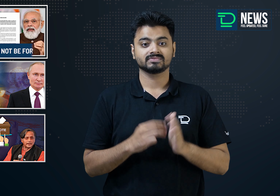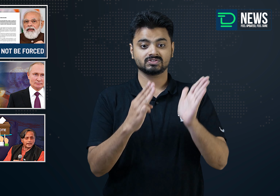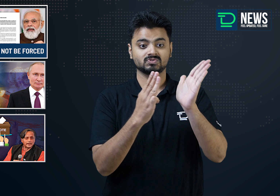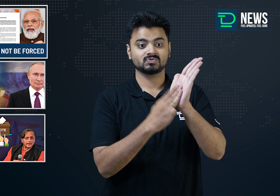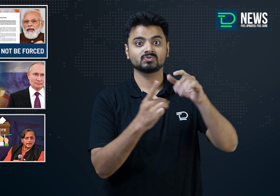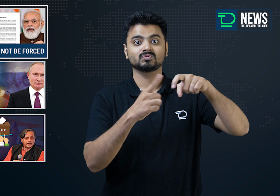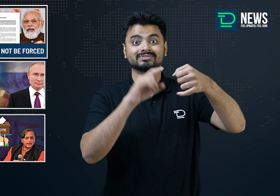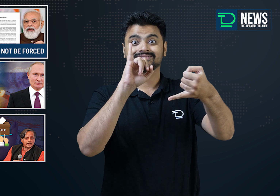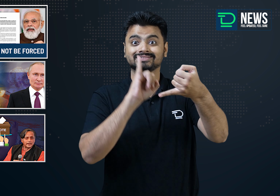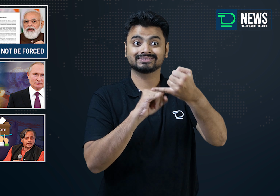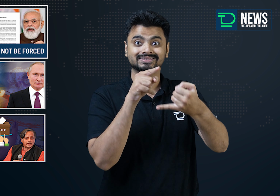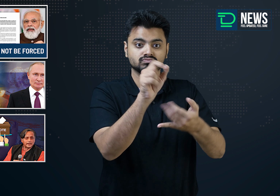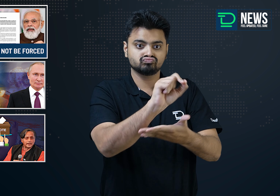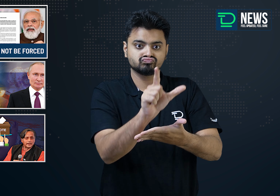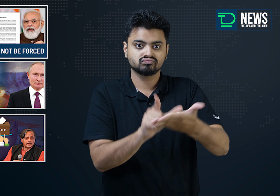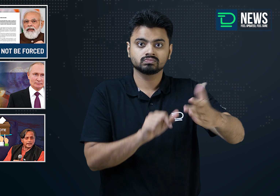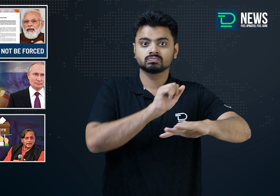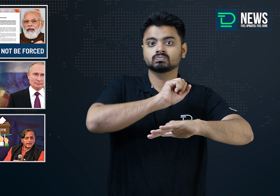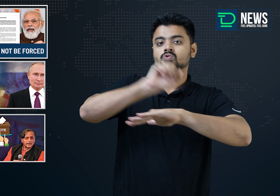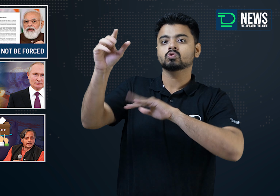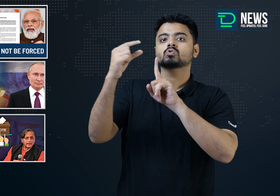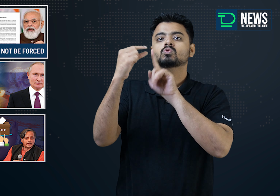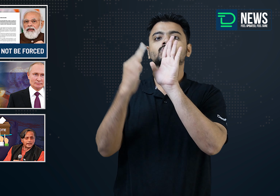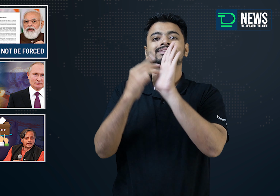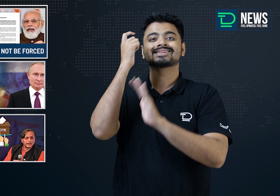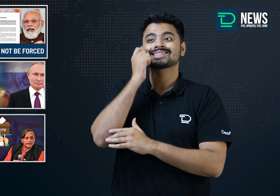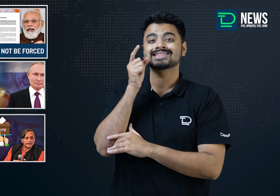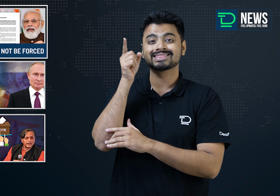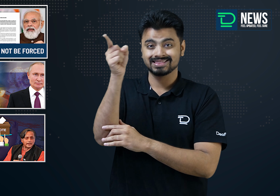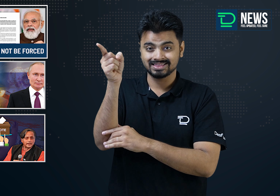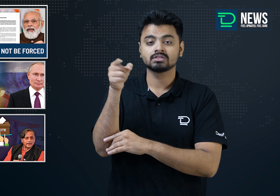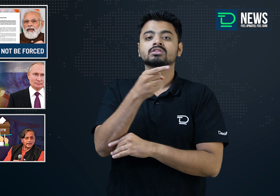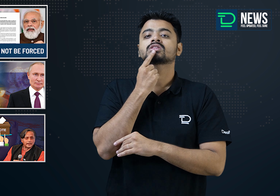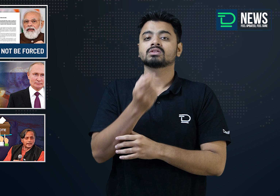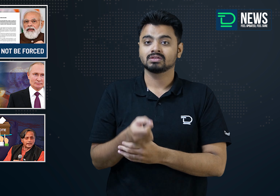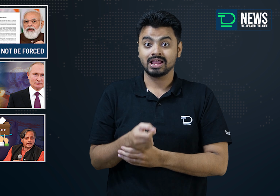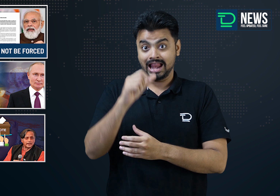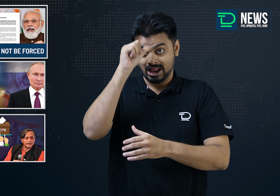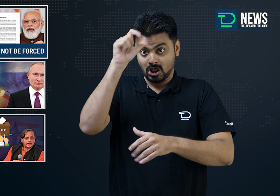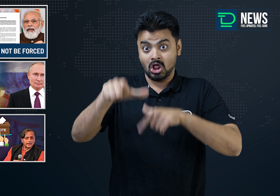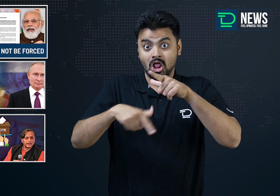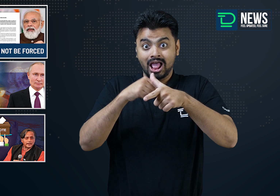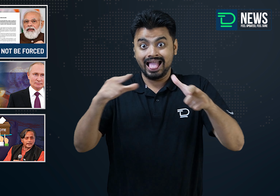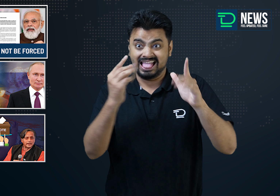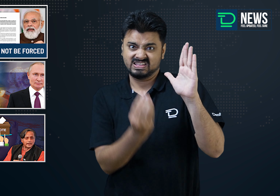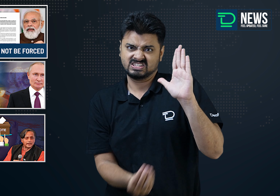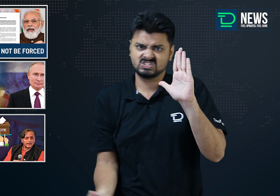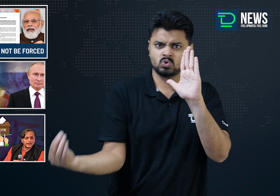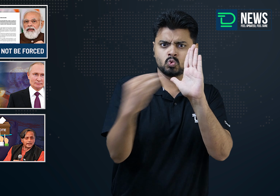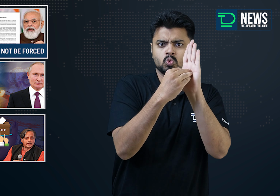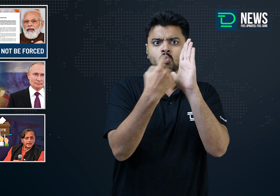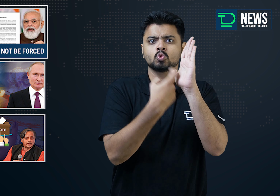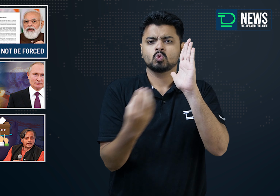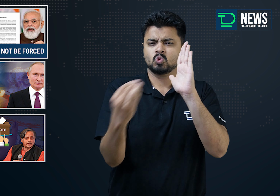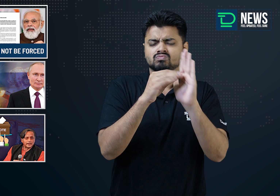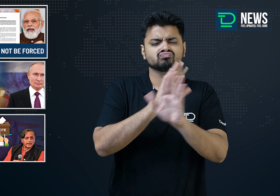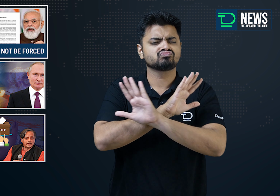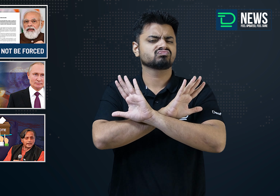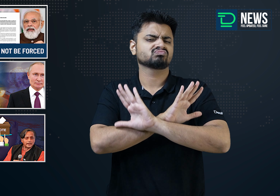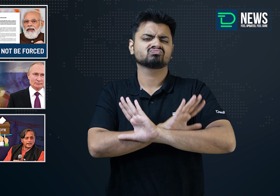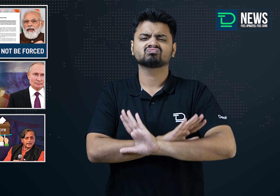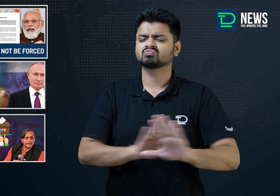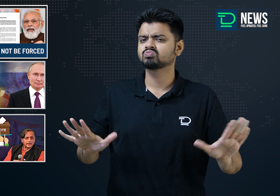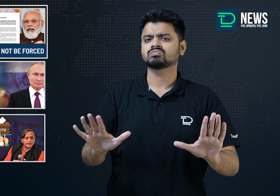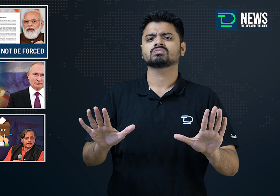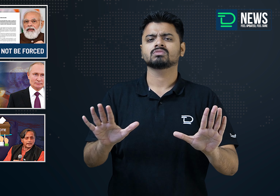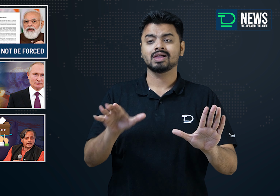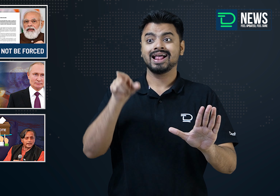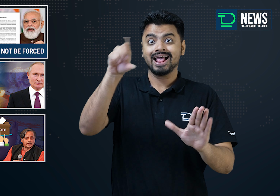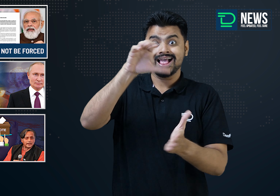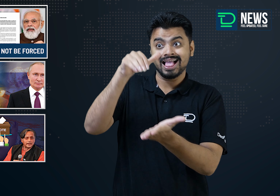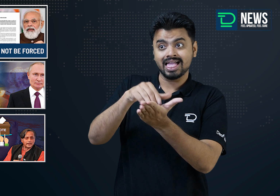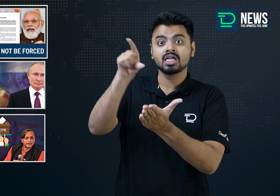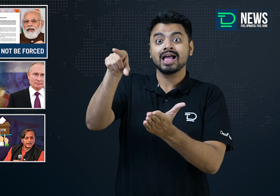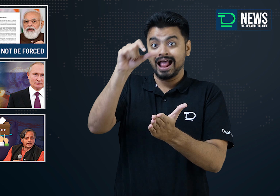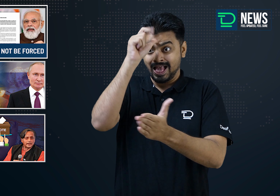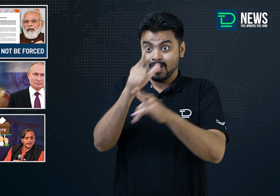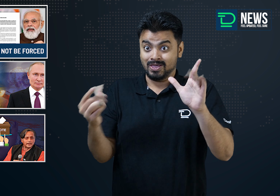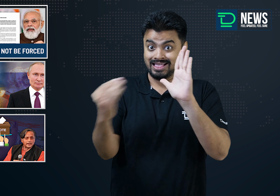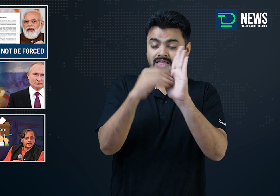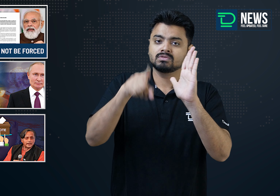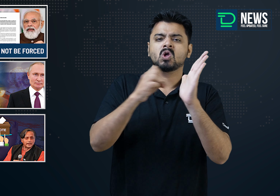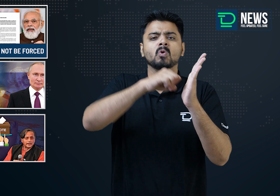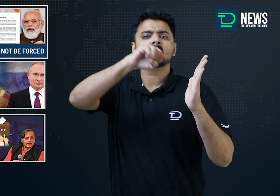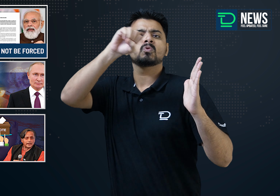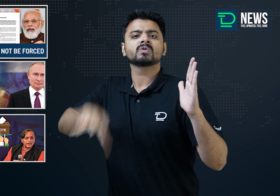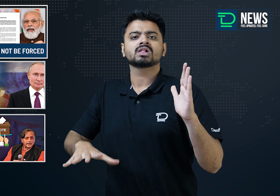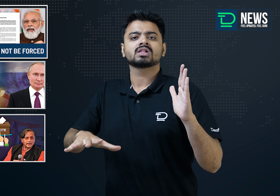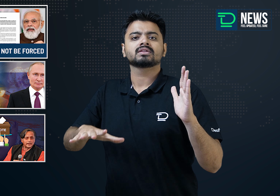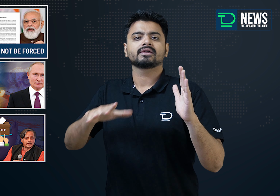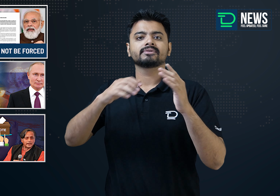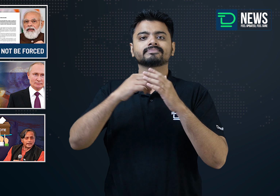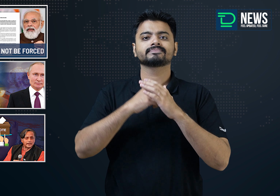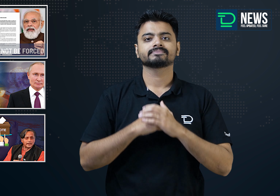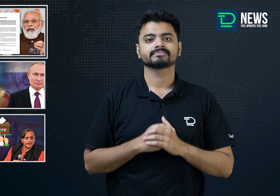Hindi language should not be imposed; The Center must withdraw; Stalin sent a letter to Modi